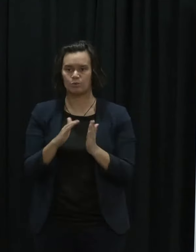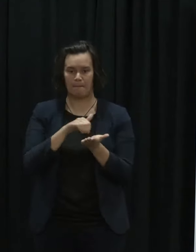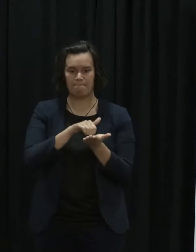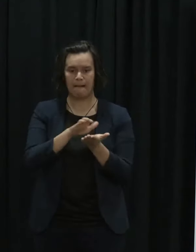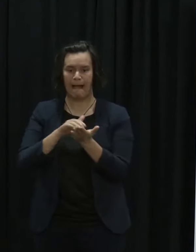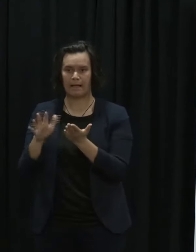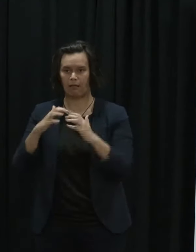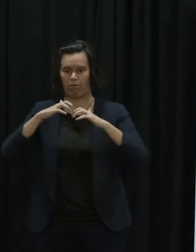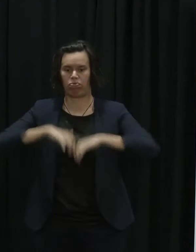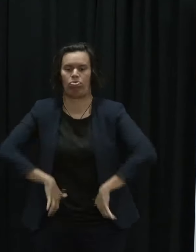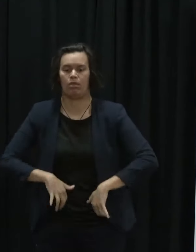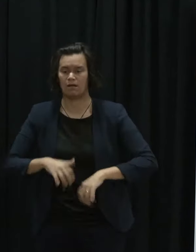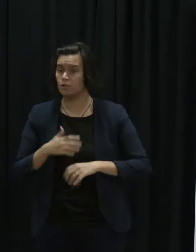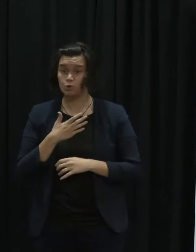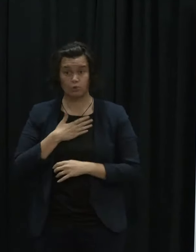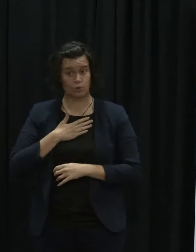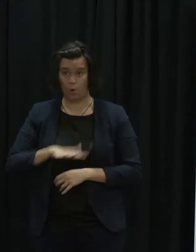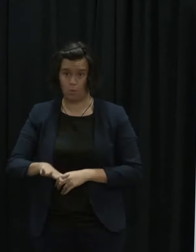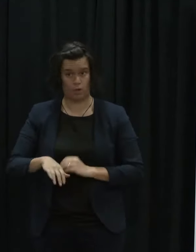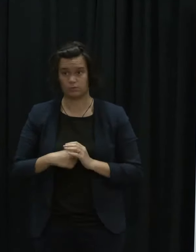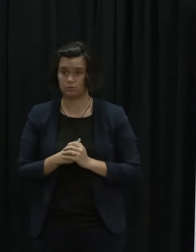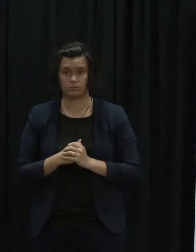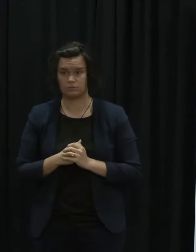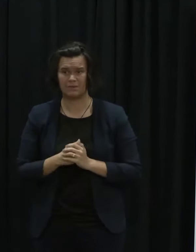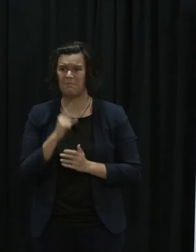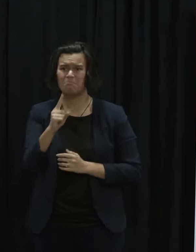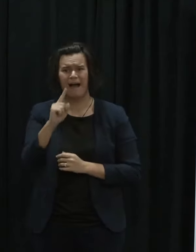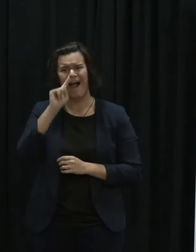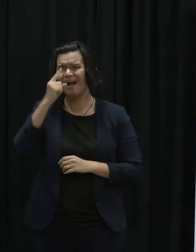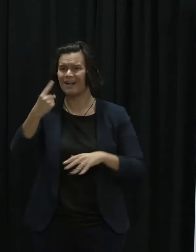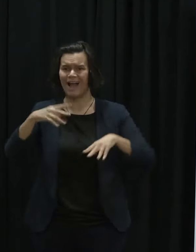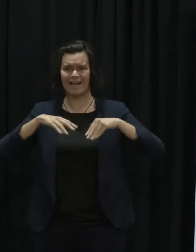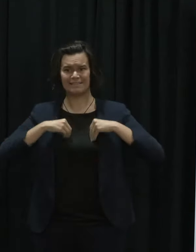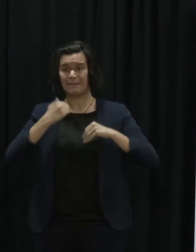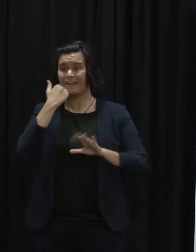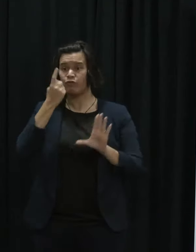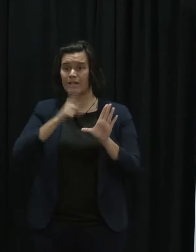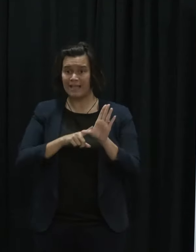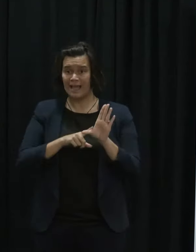the housing market would be an acceptable thing. It is the most significant